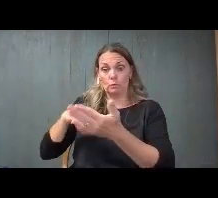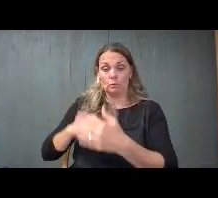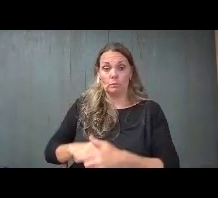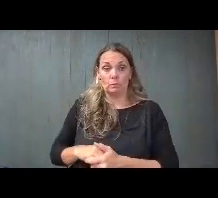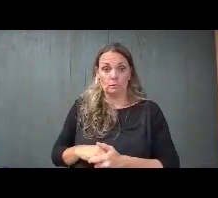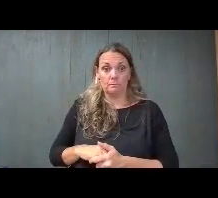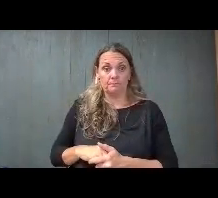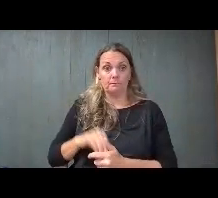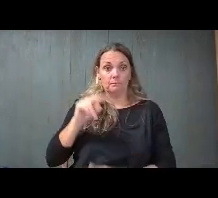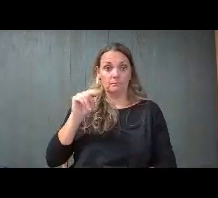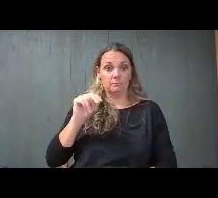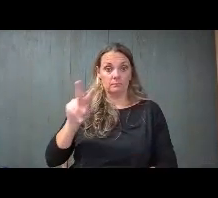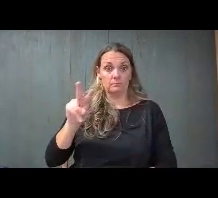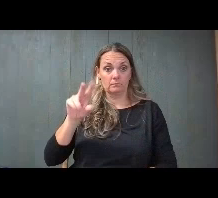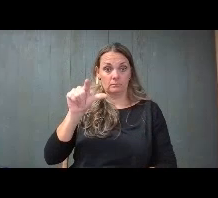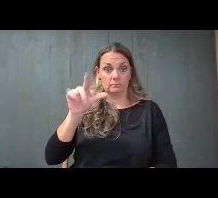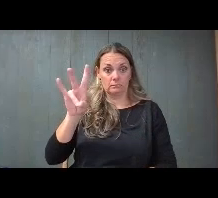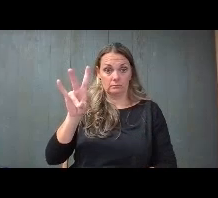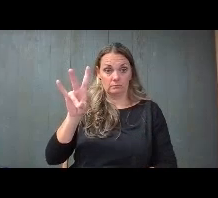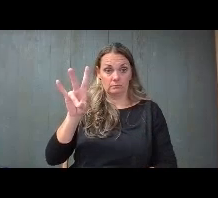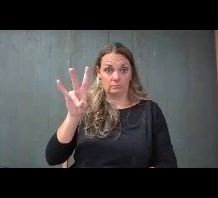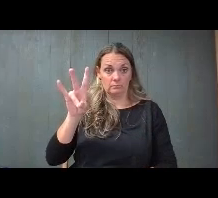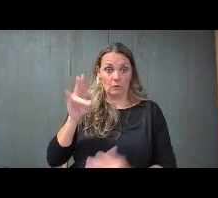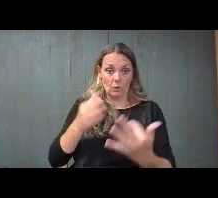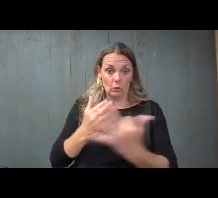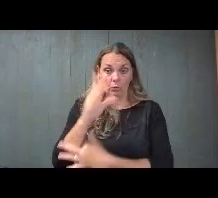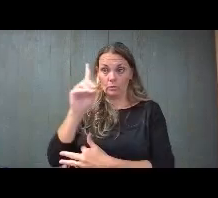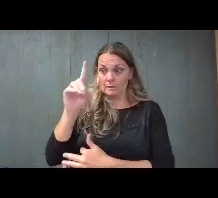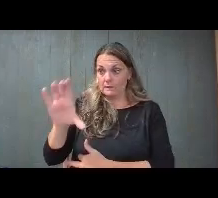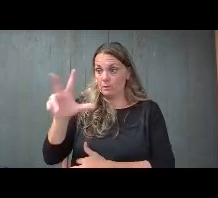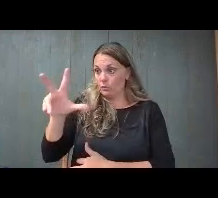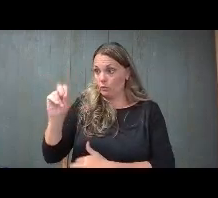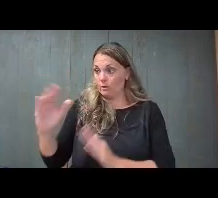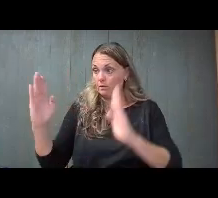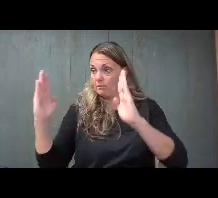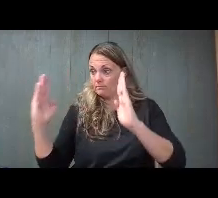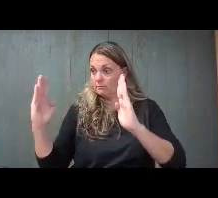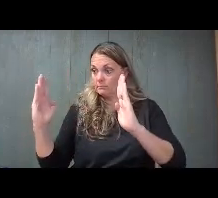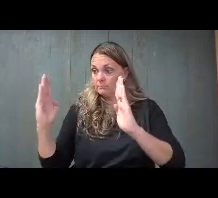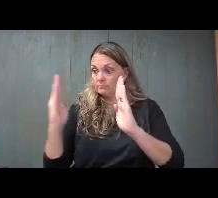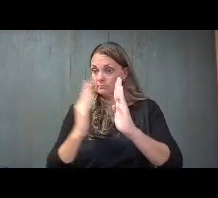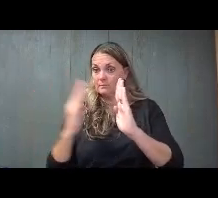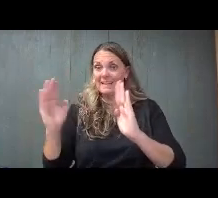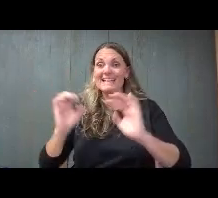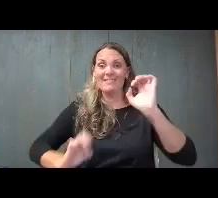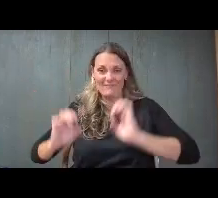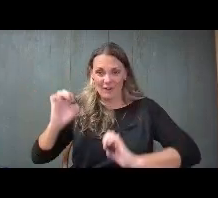November 27th through December 30th evaluation Committee meets,